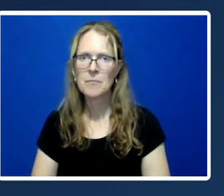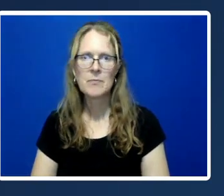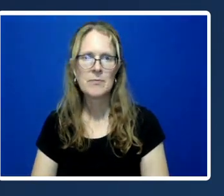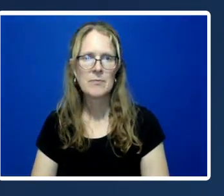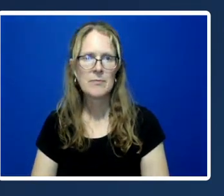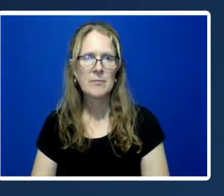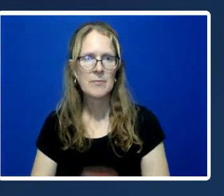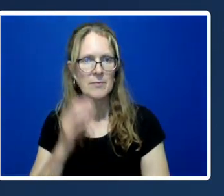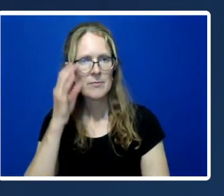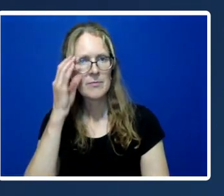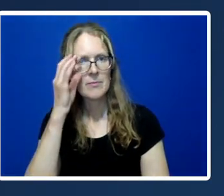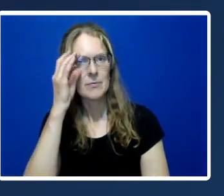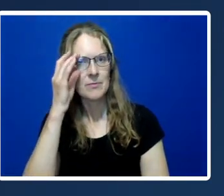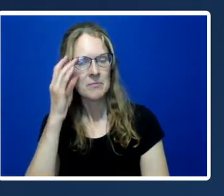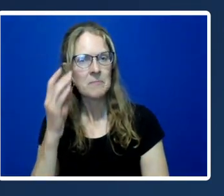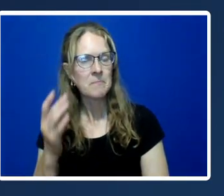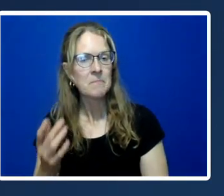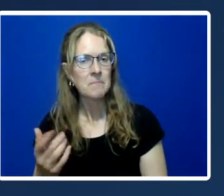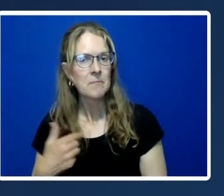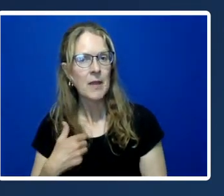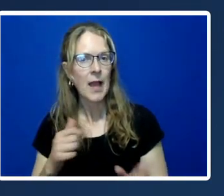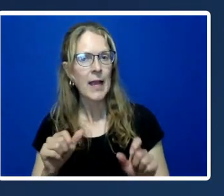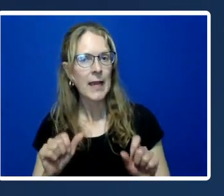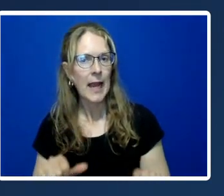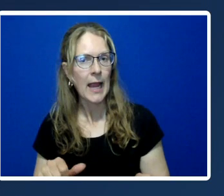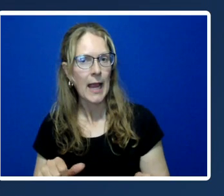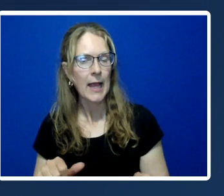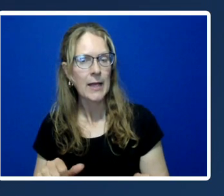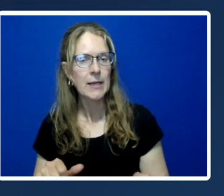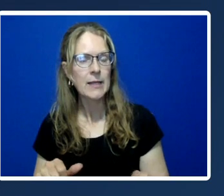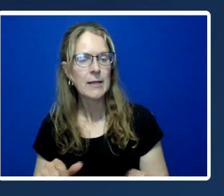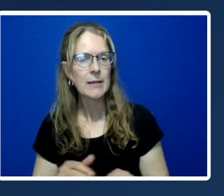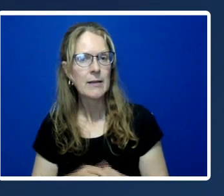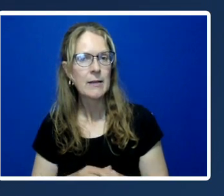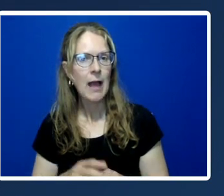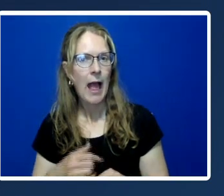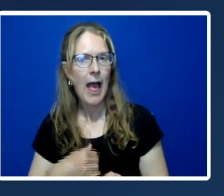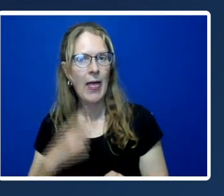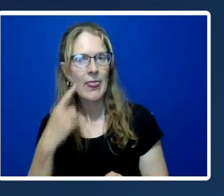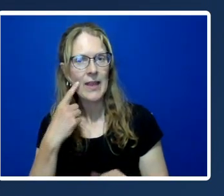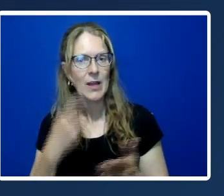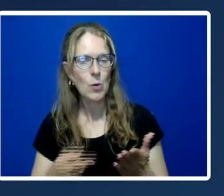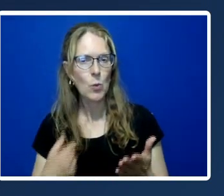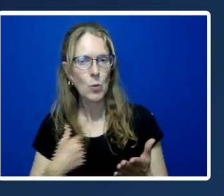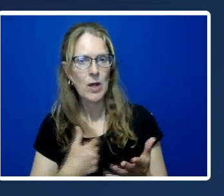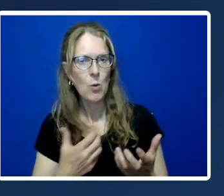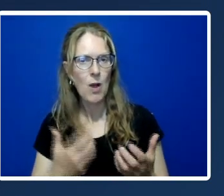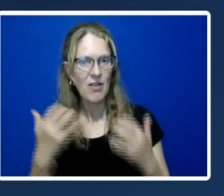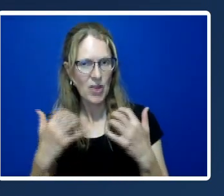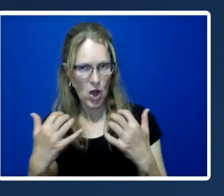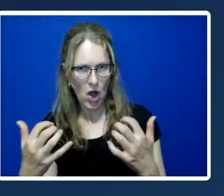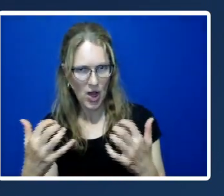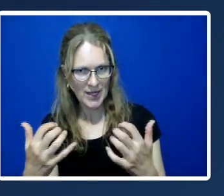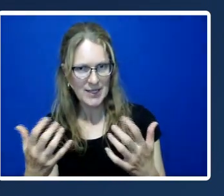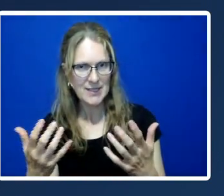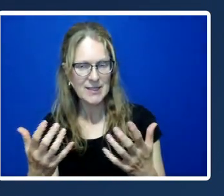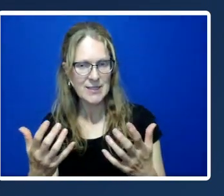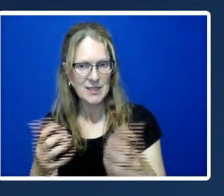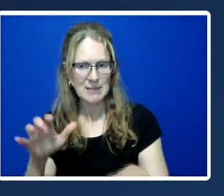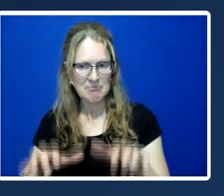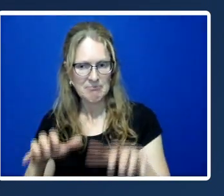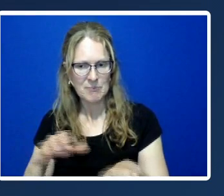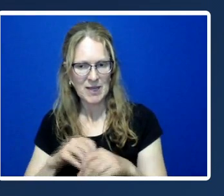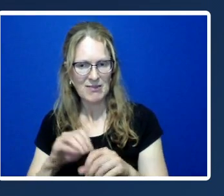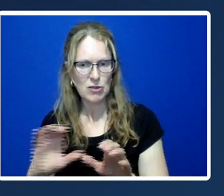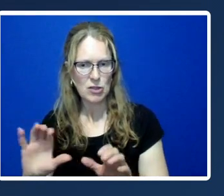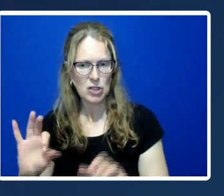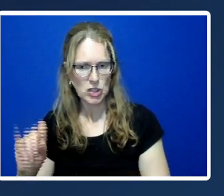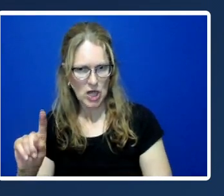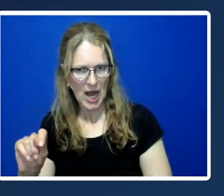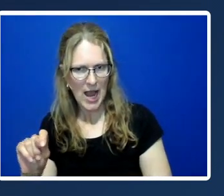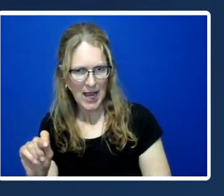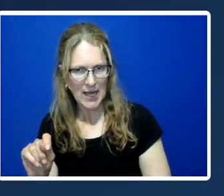want here is for the -- for people watching to add to the chat right now how you, as a child,